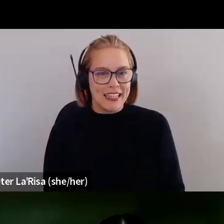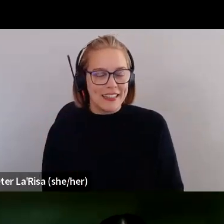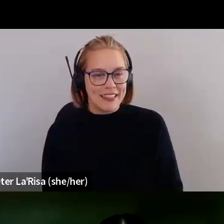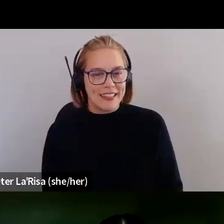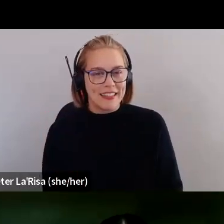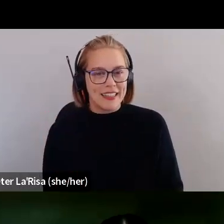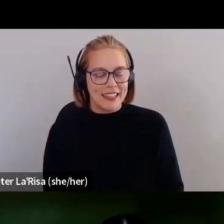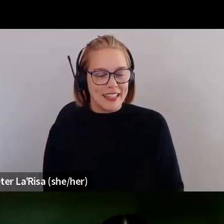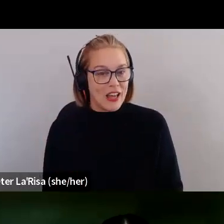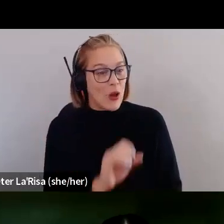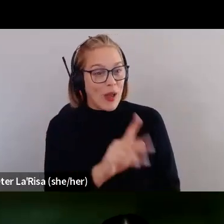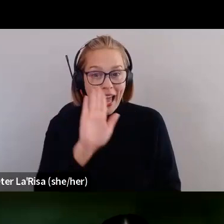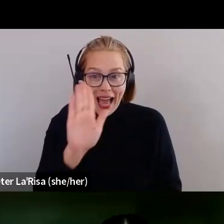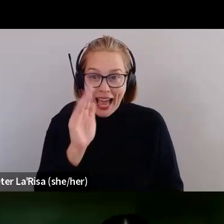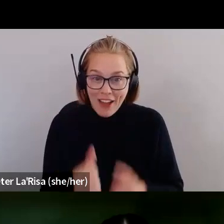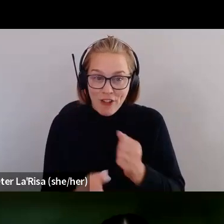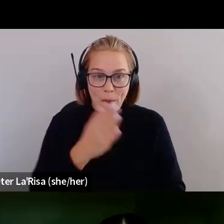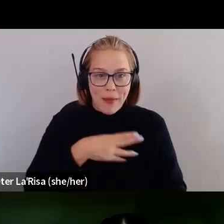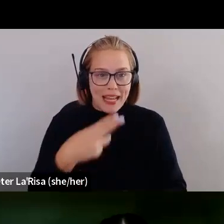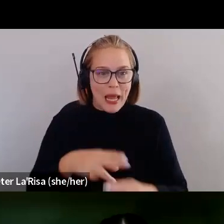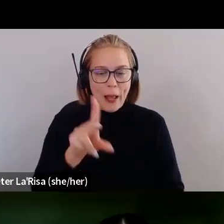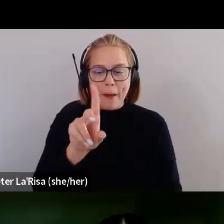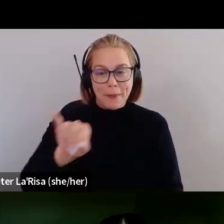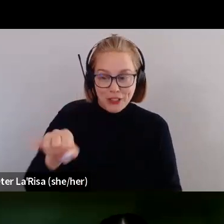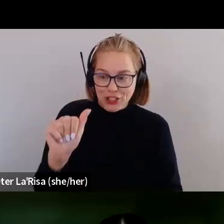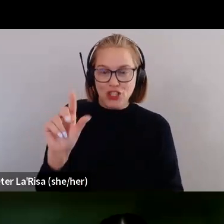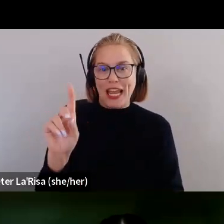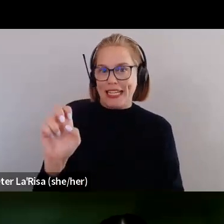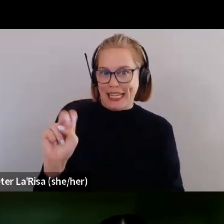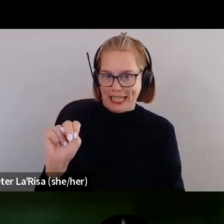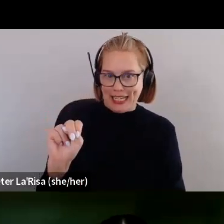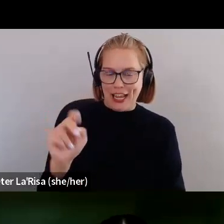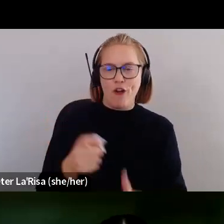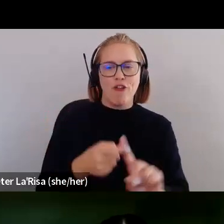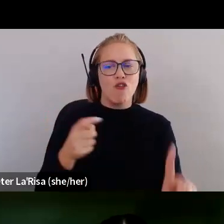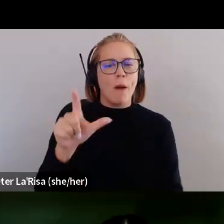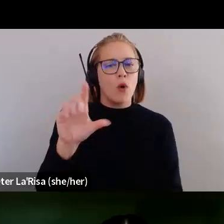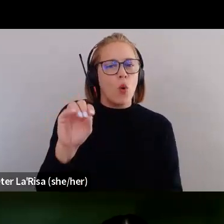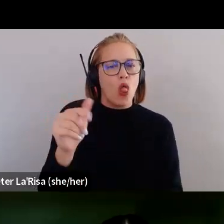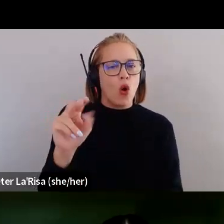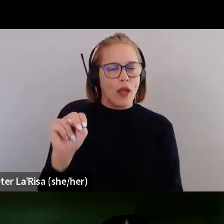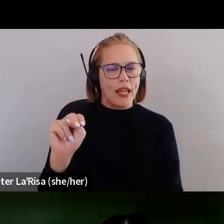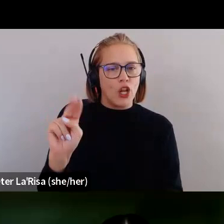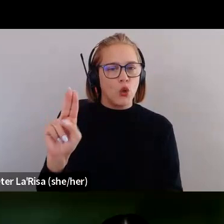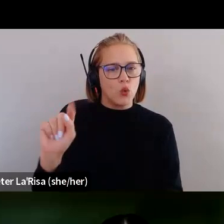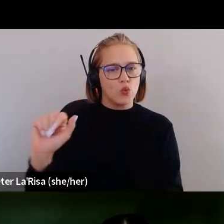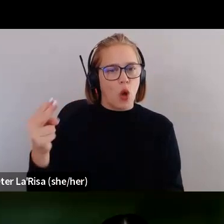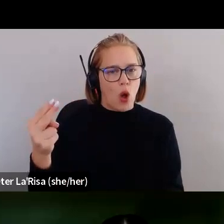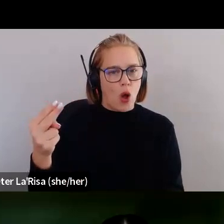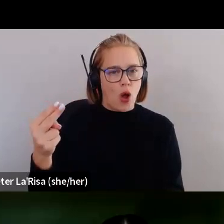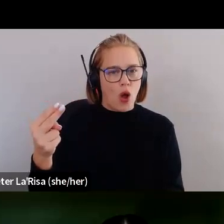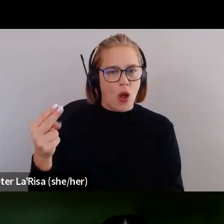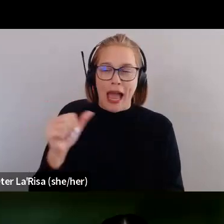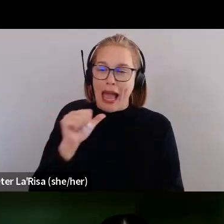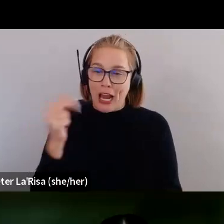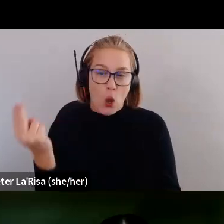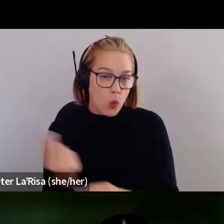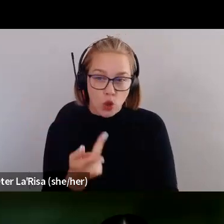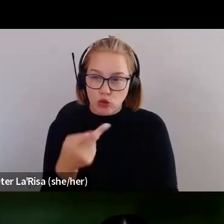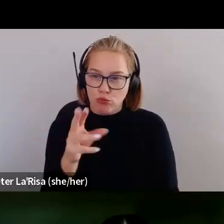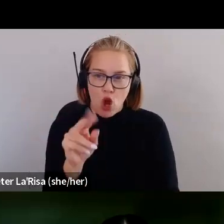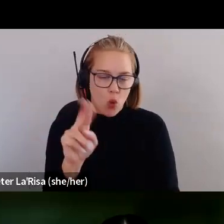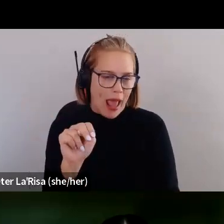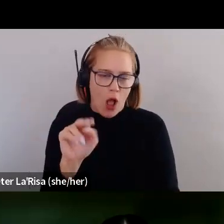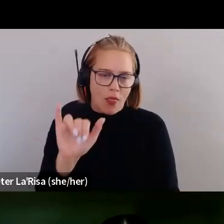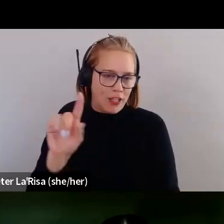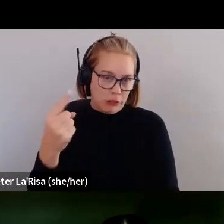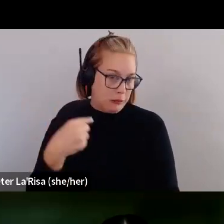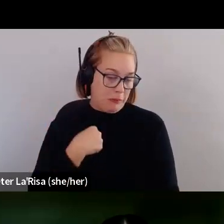I'm going to go to who I see next. I am going to go to Jaden.